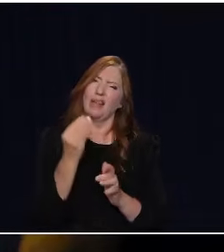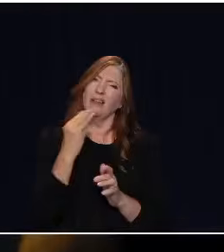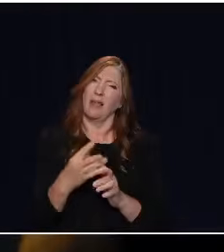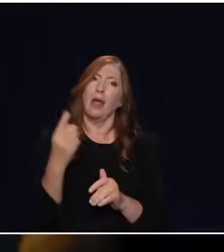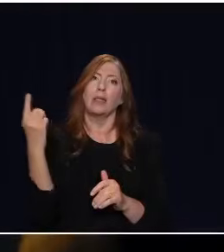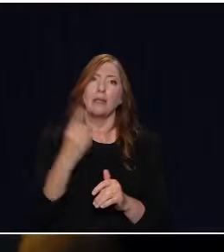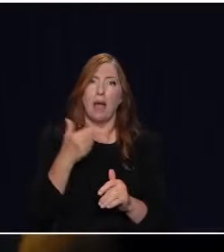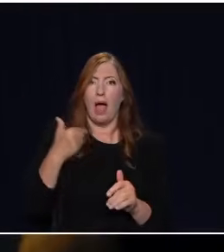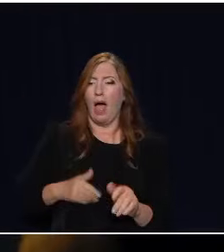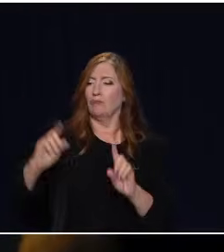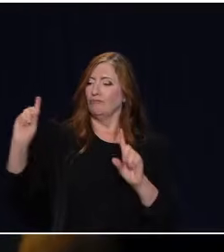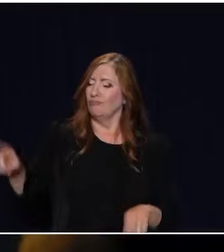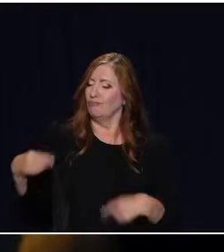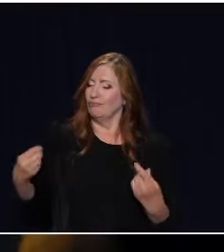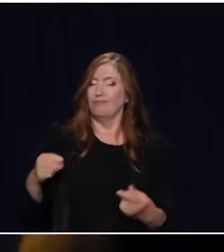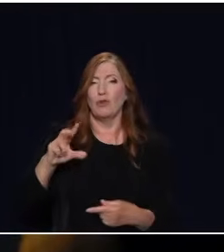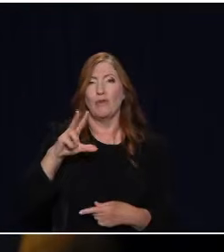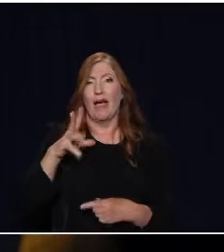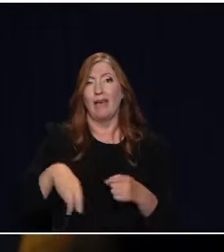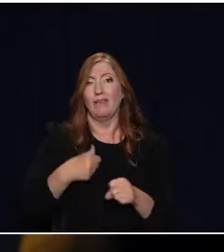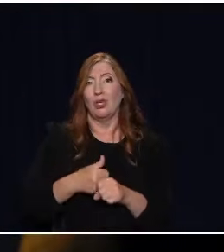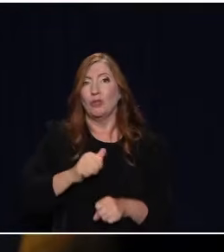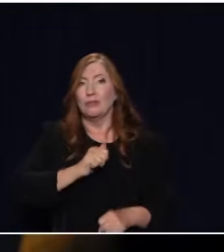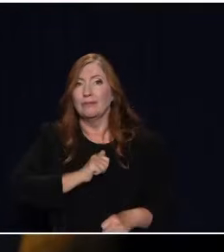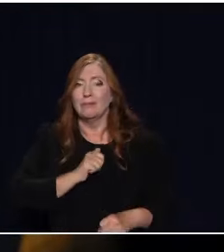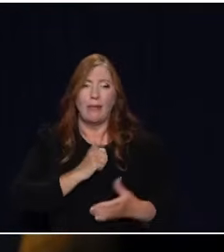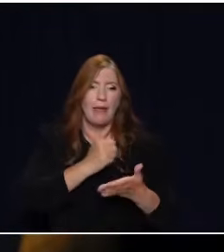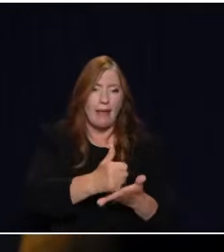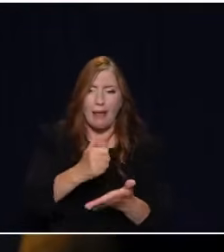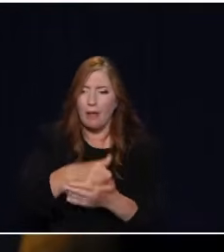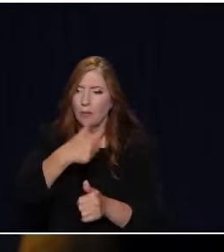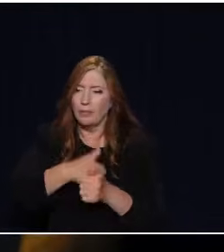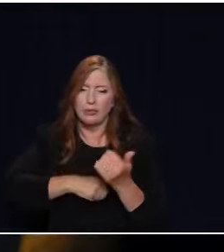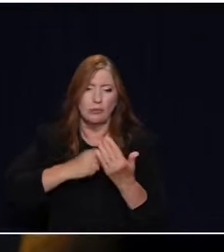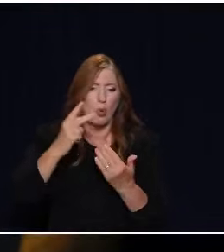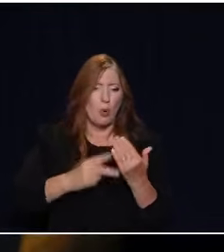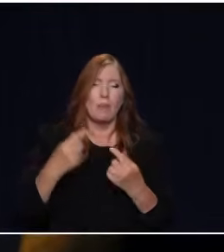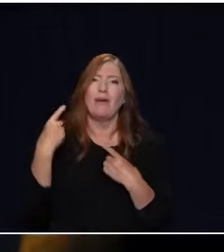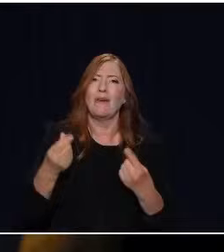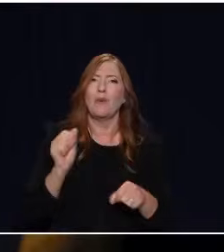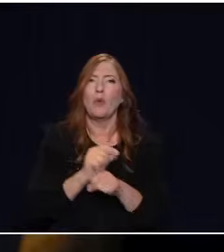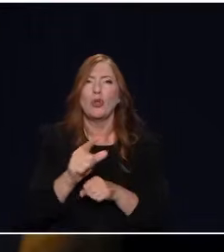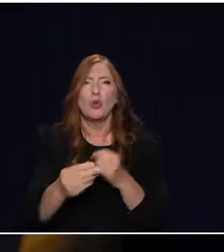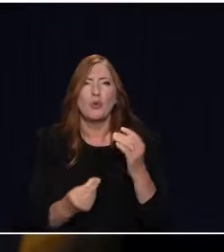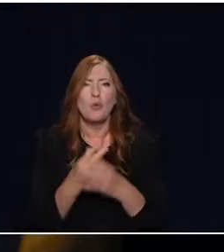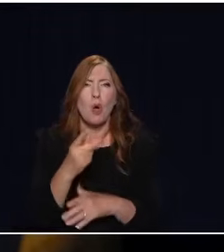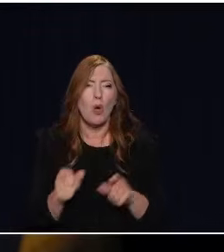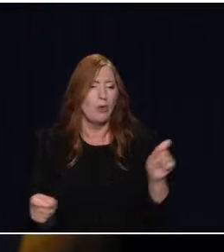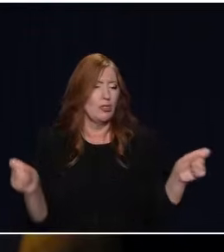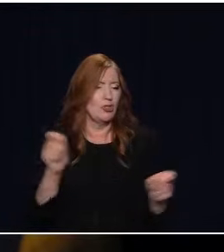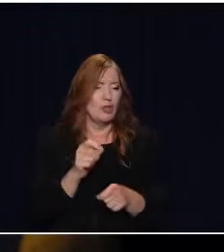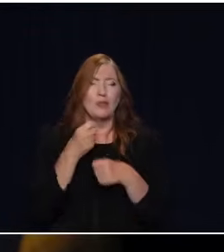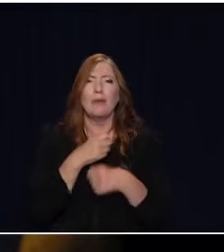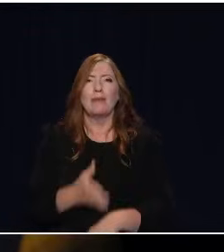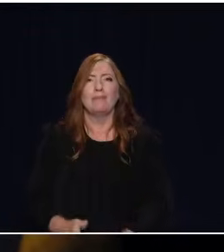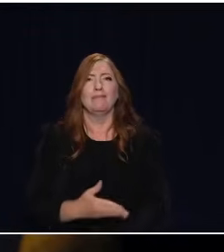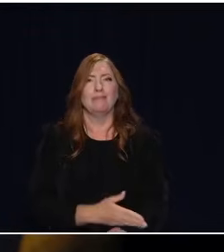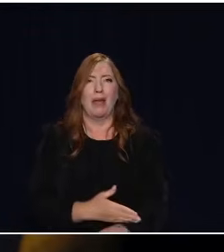IMPROVE AND GROW AND EVOLVE. AND AGAIN, IT IS SOMETHING I HAVE DONE FOR 35 YEARS IN